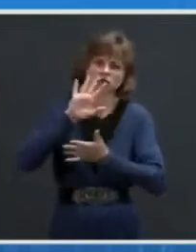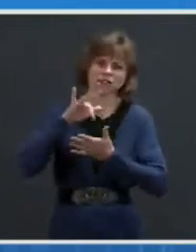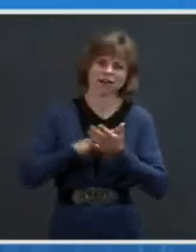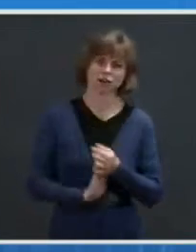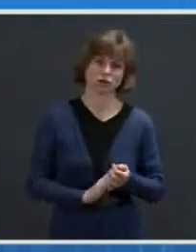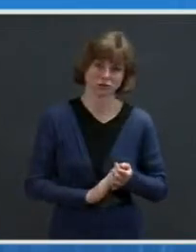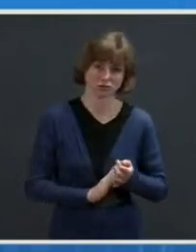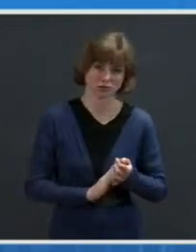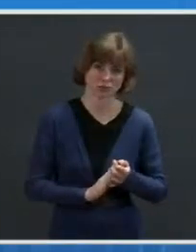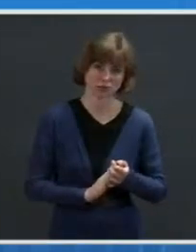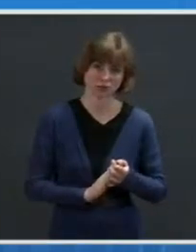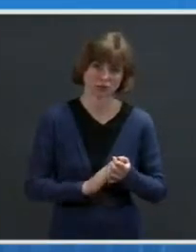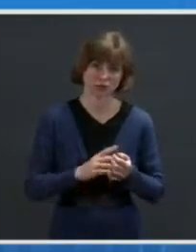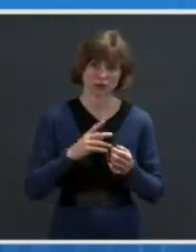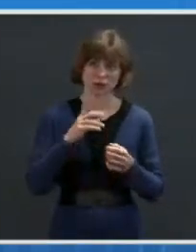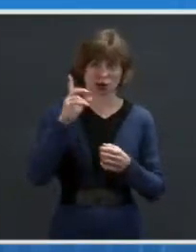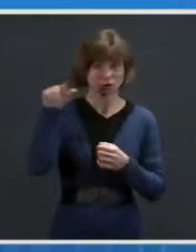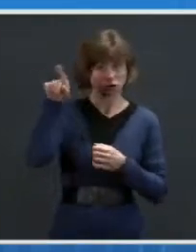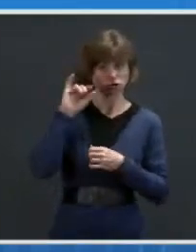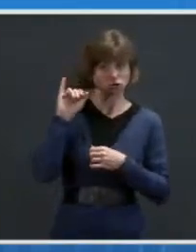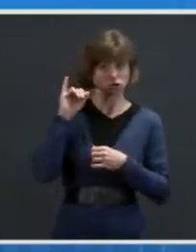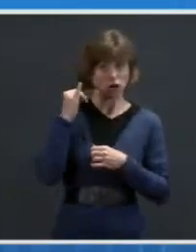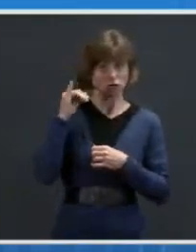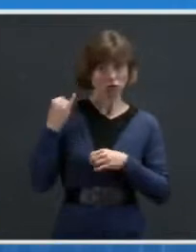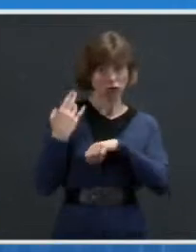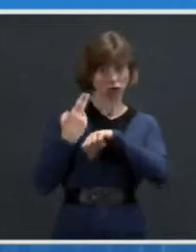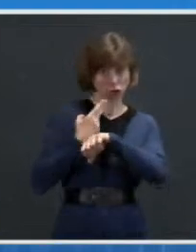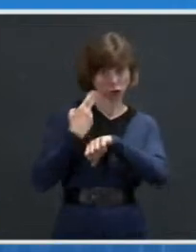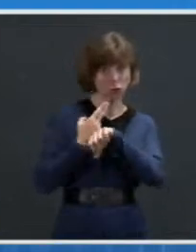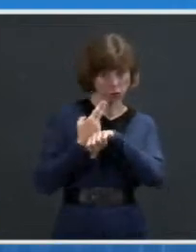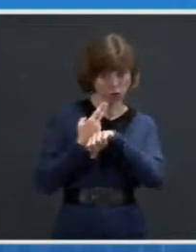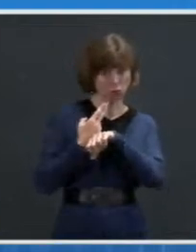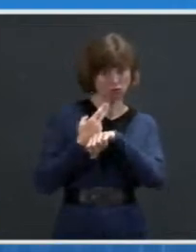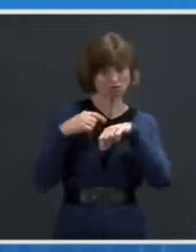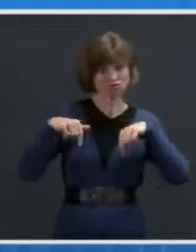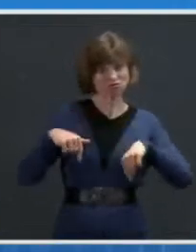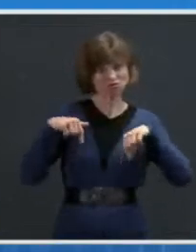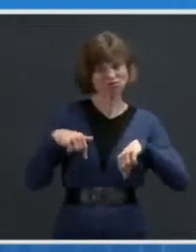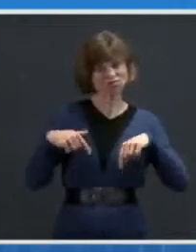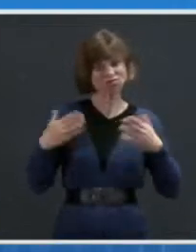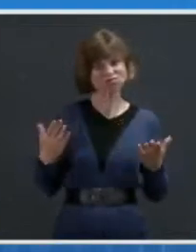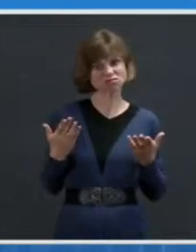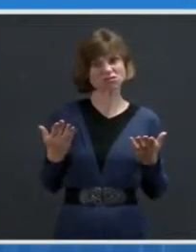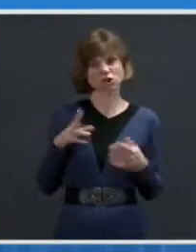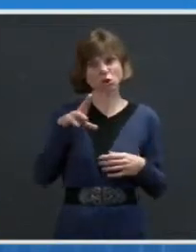DONE BY SCIENTISTS AT THE